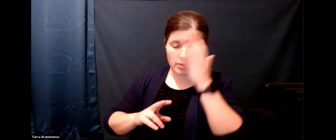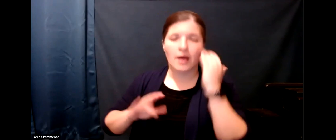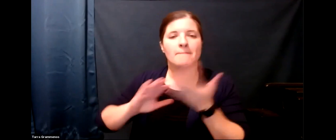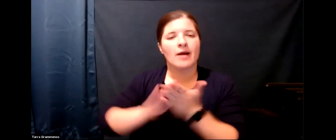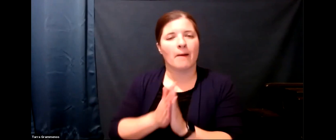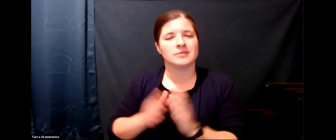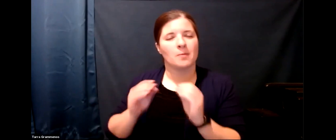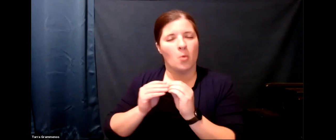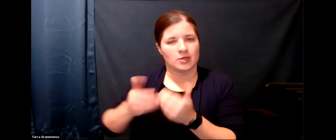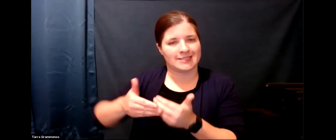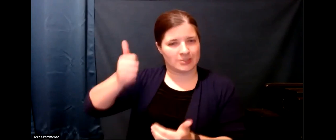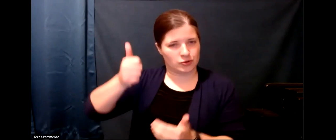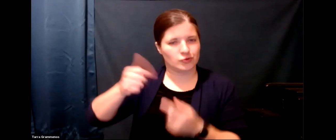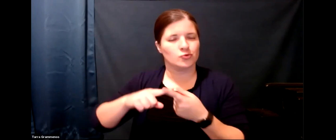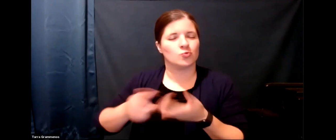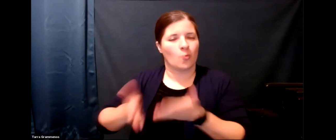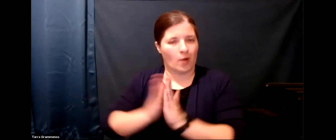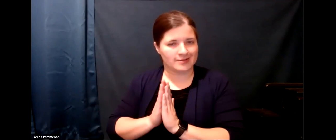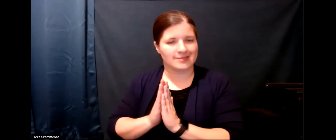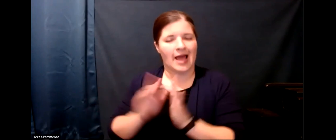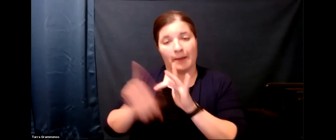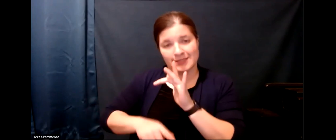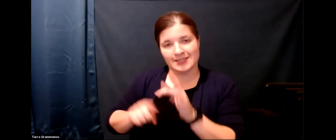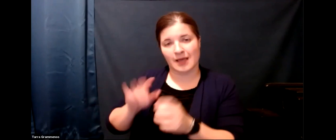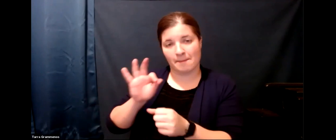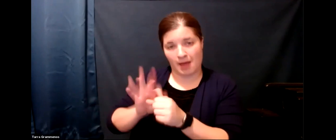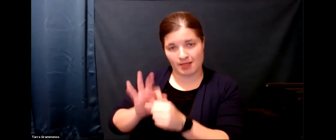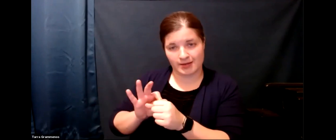absentee ballot for the homeless because there are